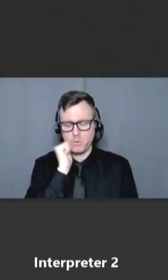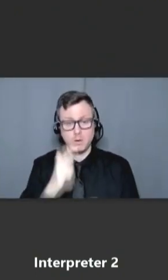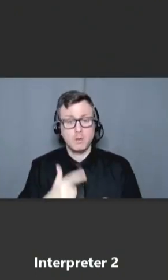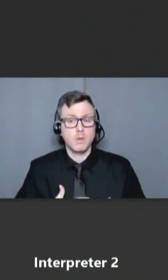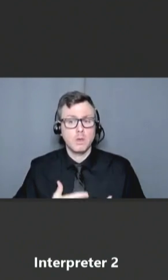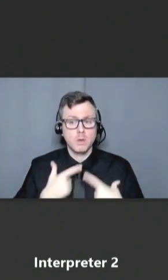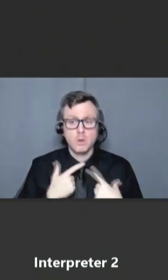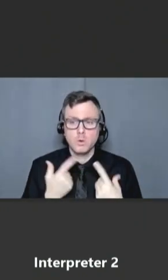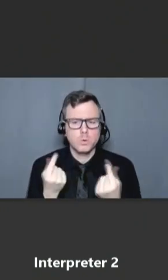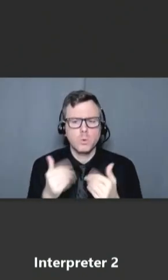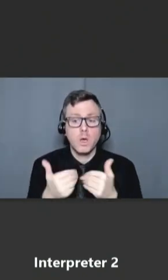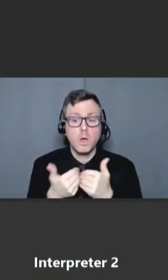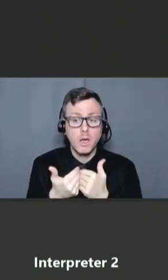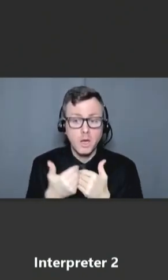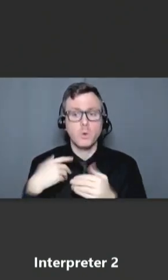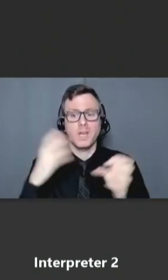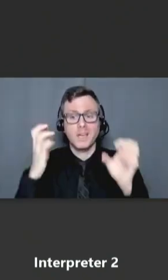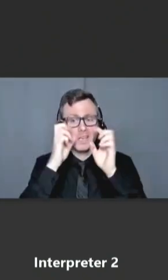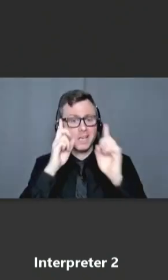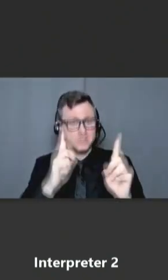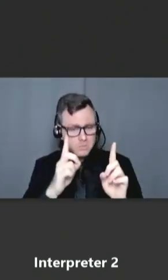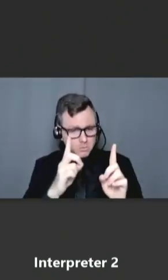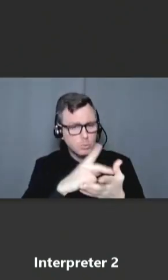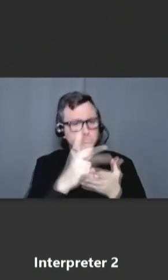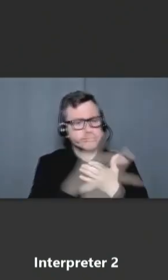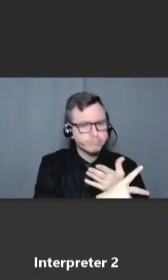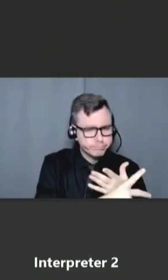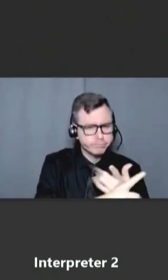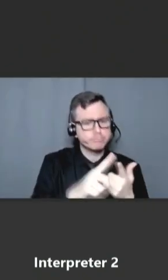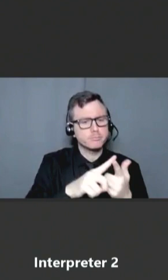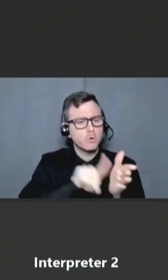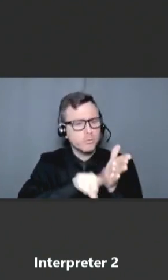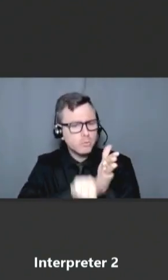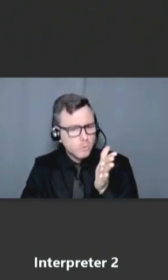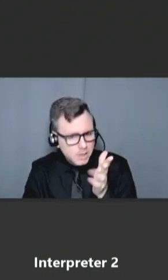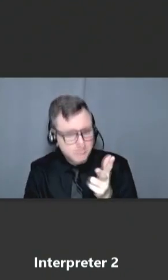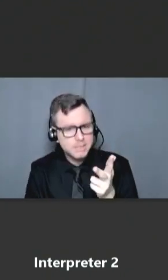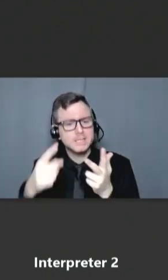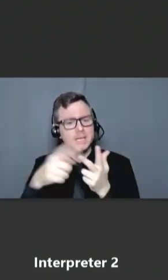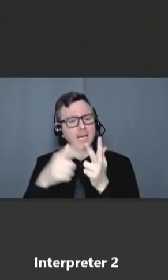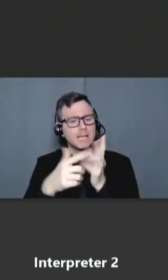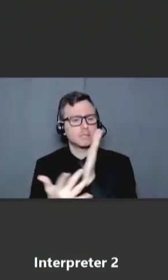this through a variety of educational programs, research, and technical assistance resources. So,